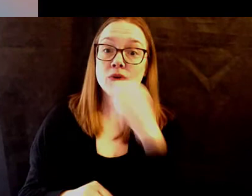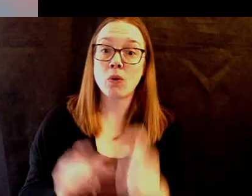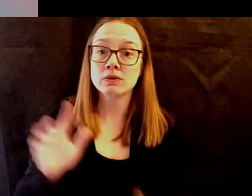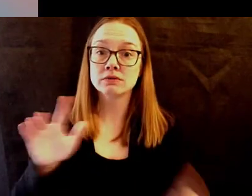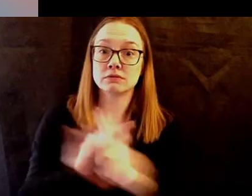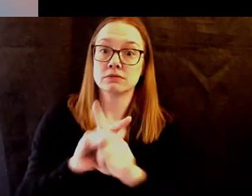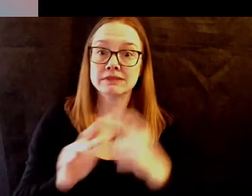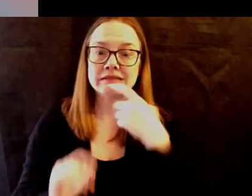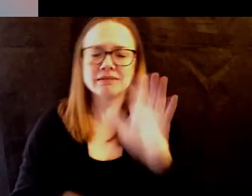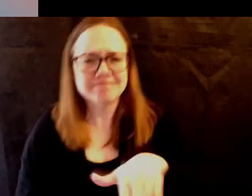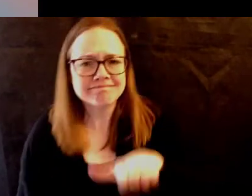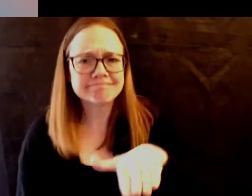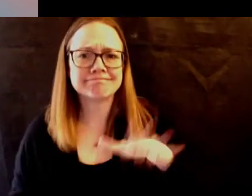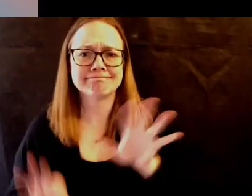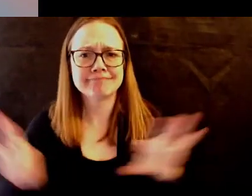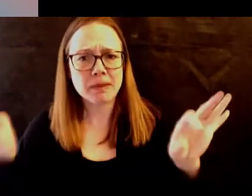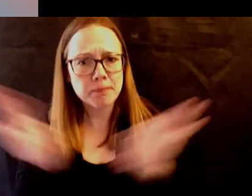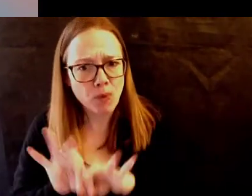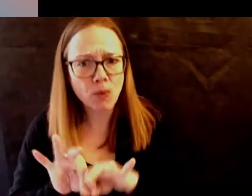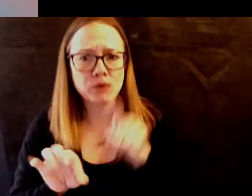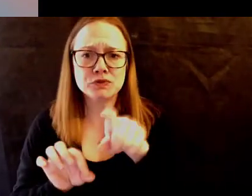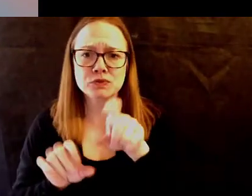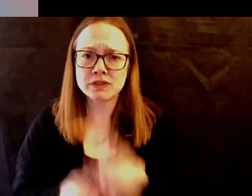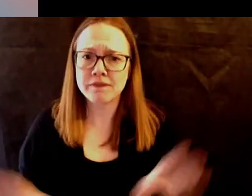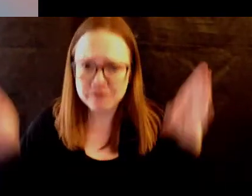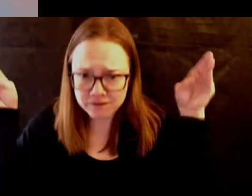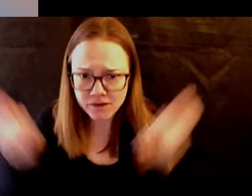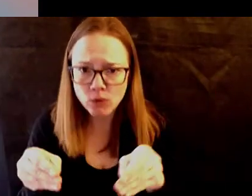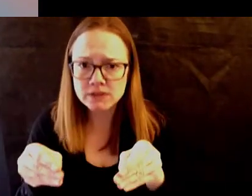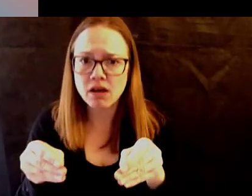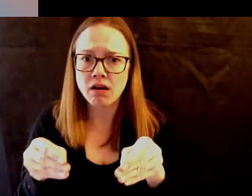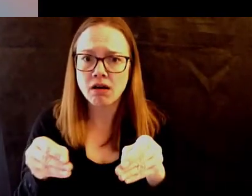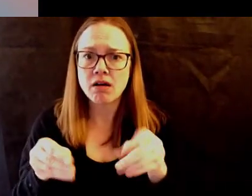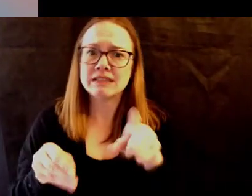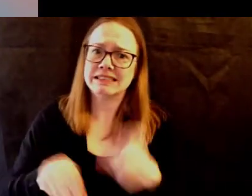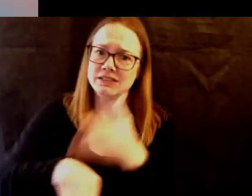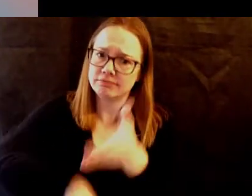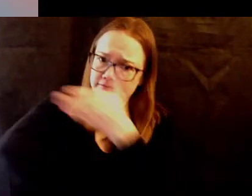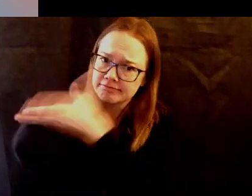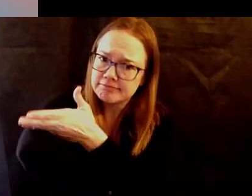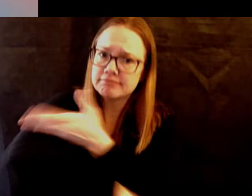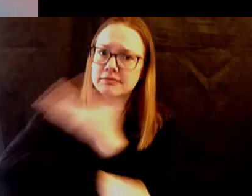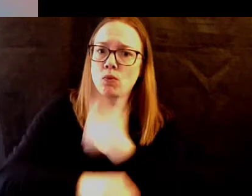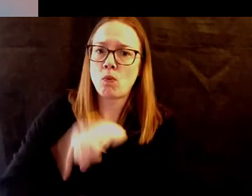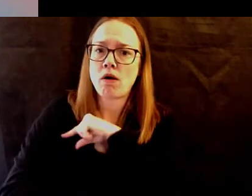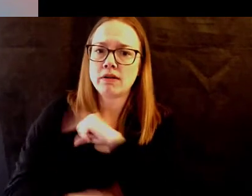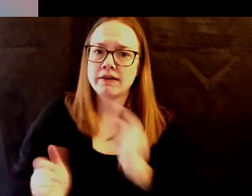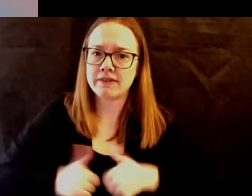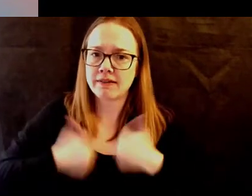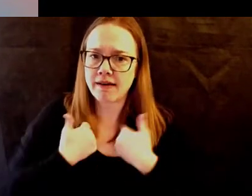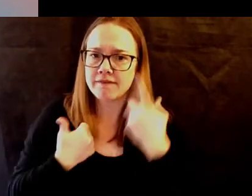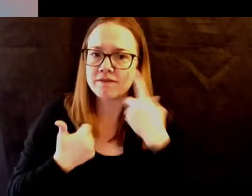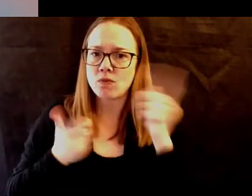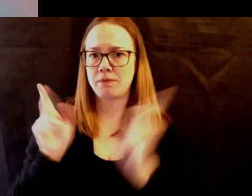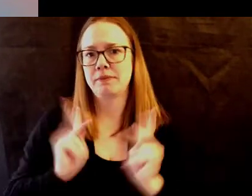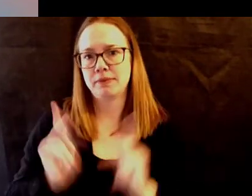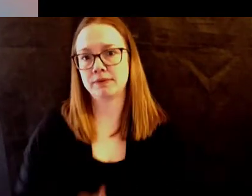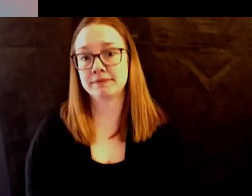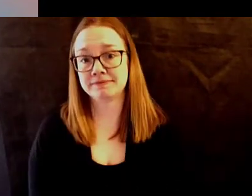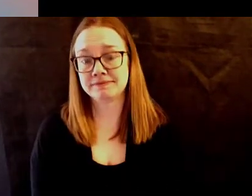This is something that you should focus on and could really improve the quality of life for people.